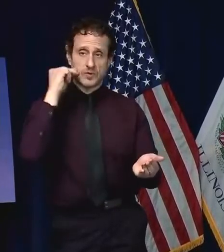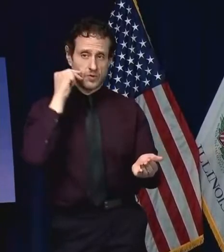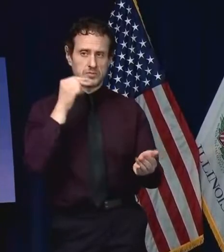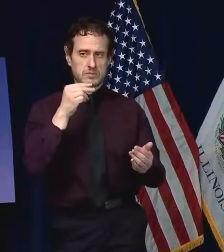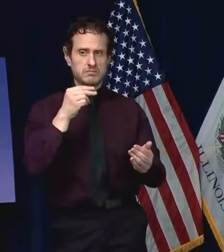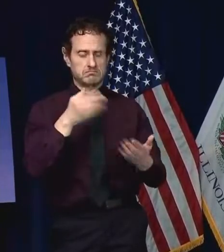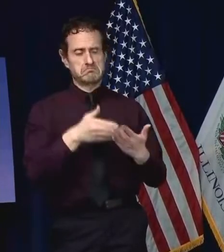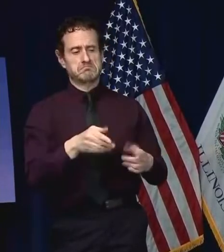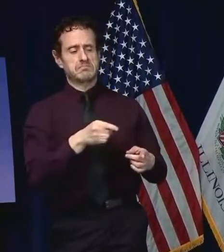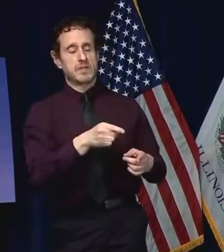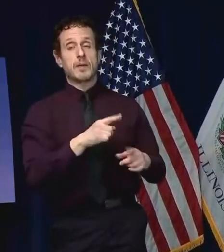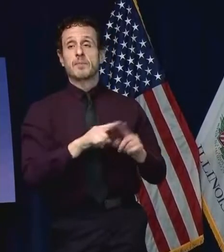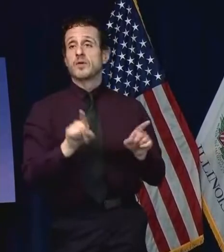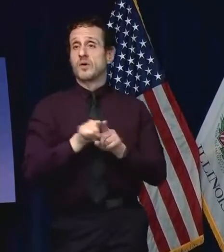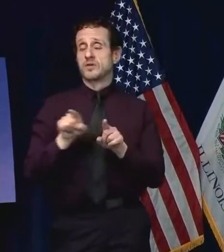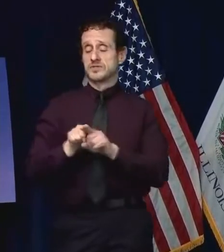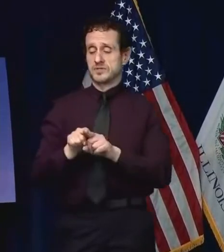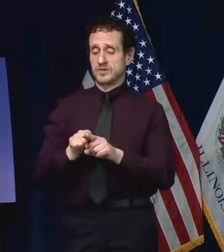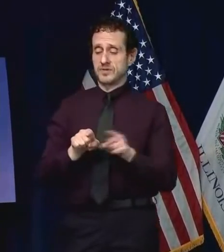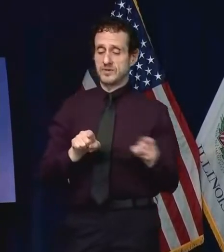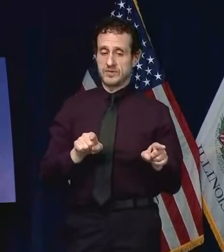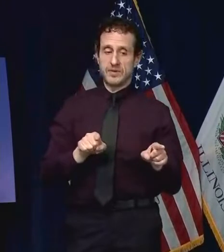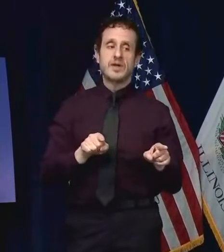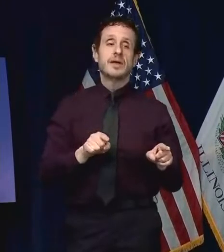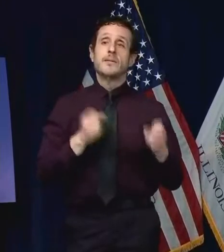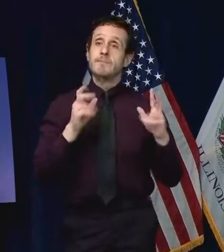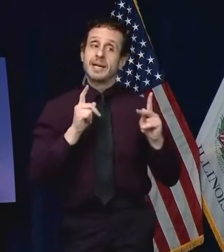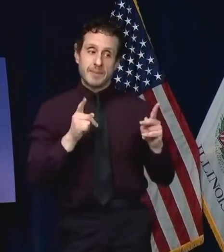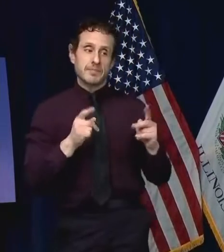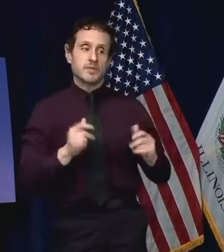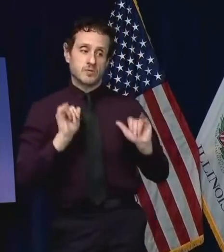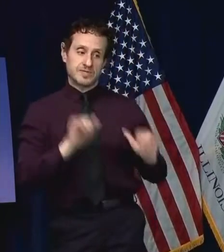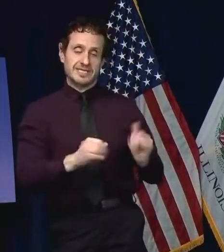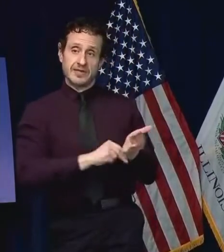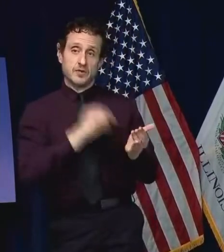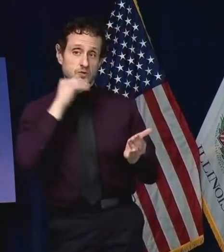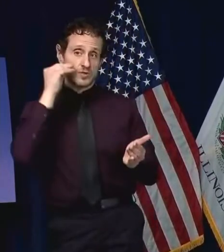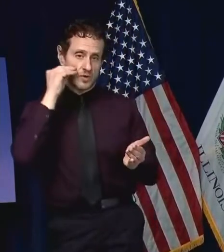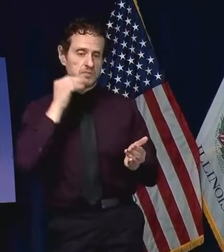facilities, but as well because of the additional